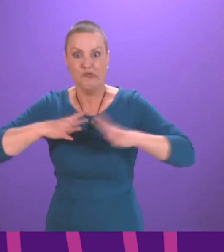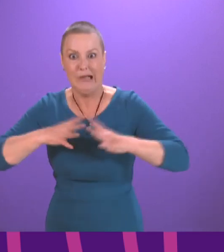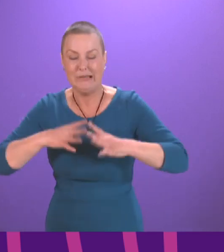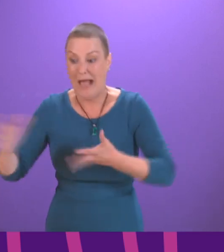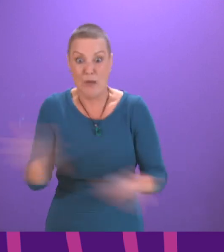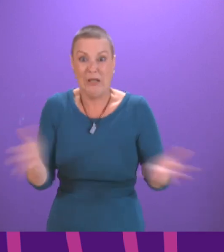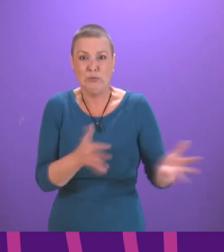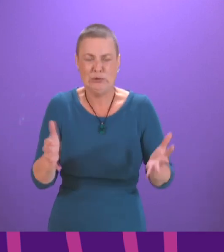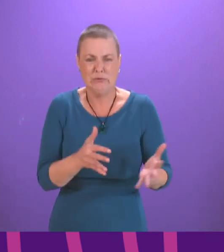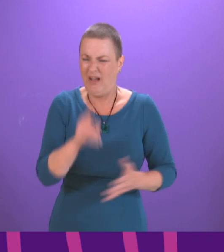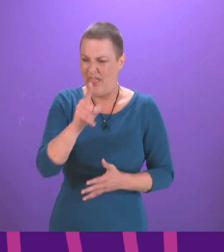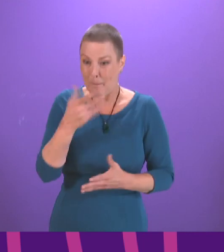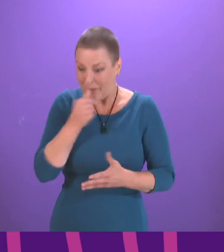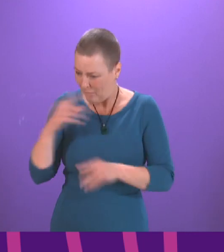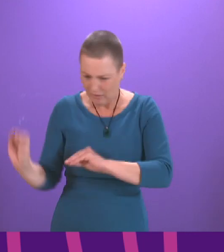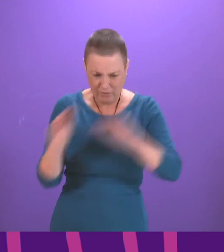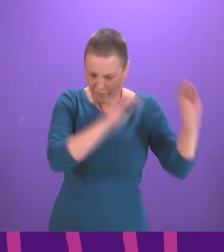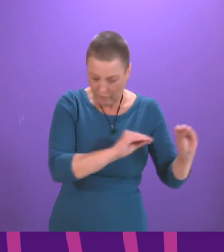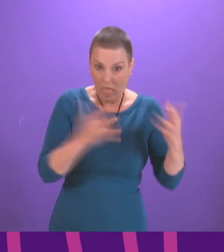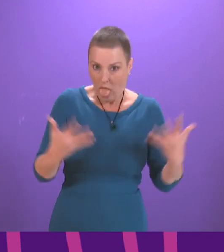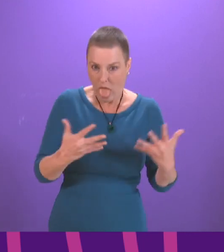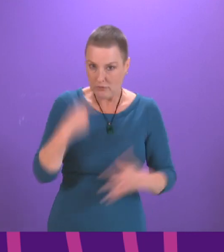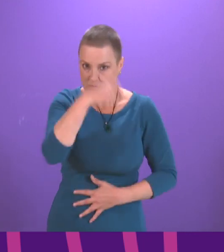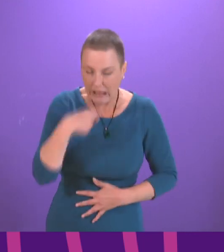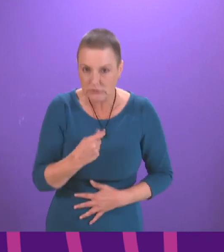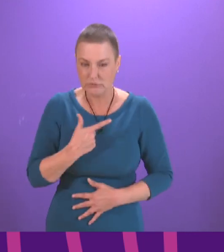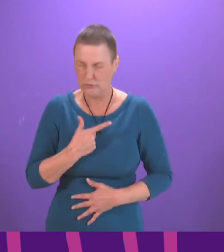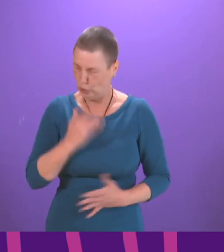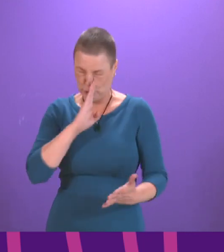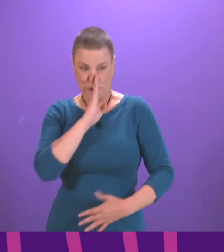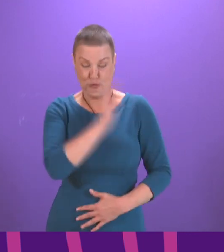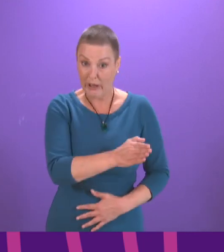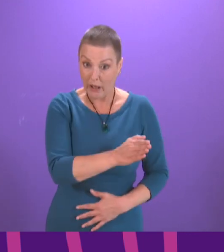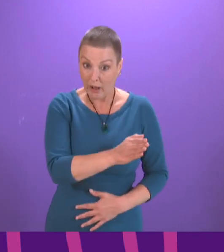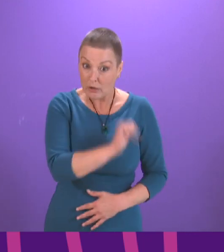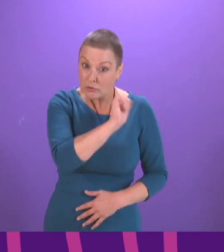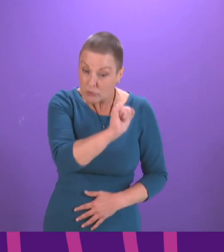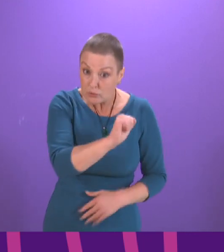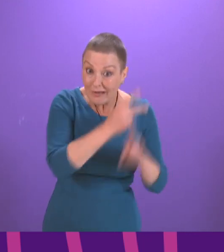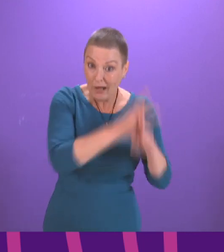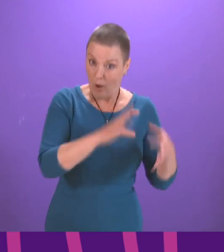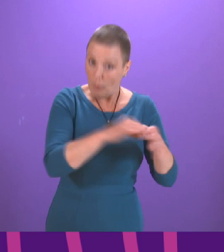positive patients and untested patients straight into care homes were permitted and encouraged